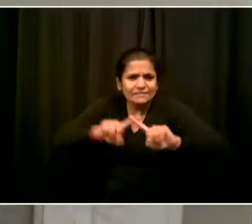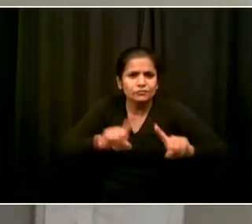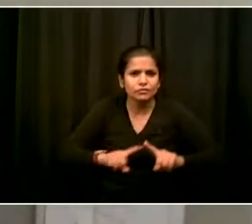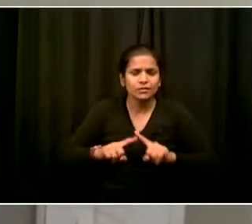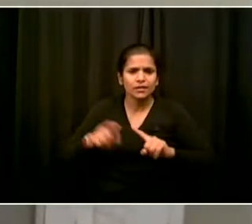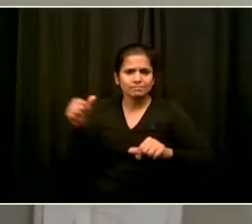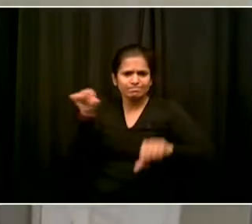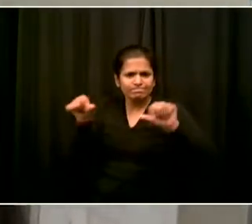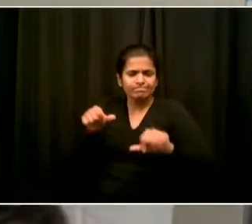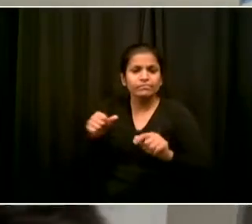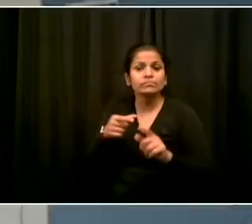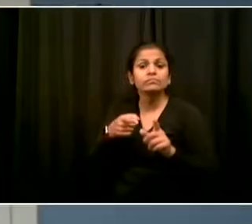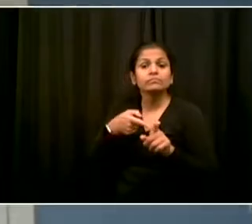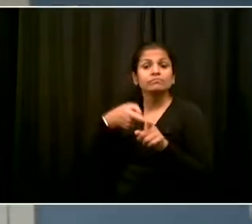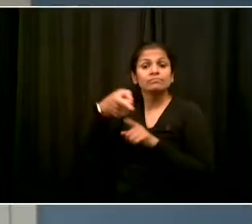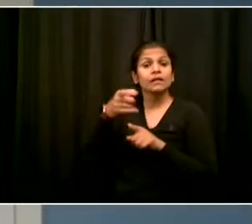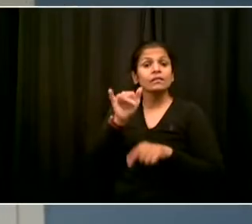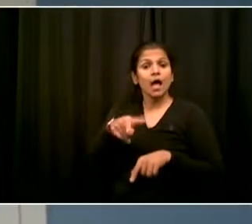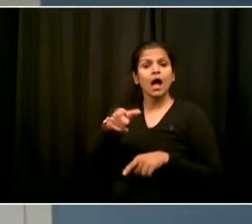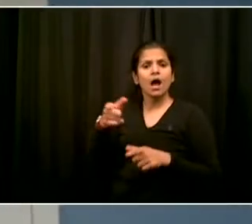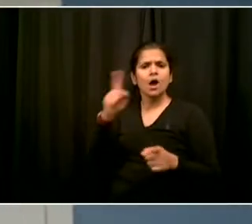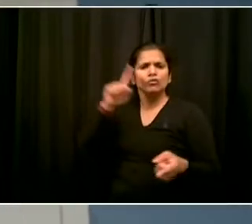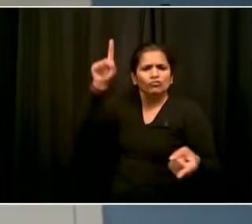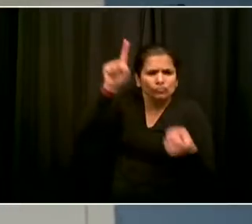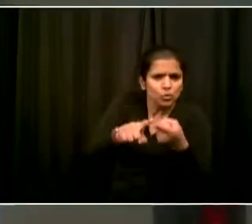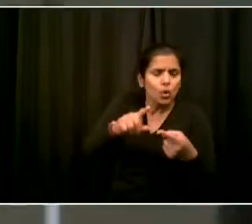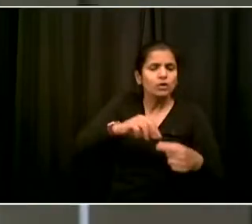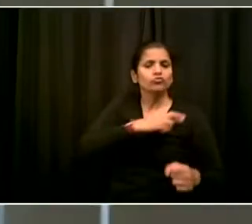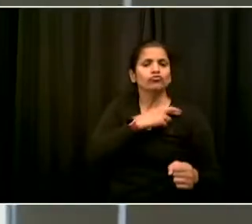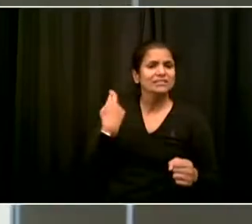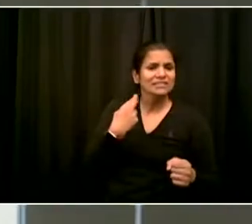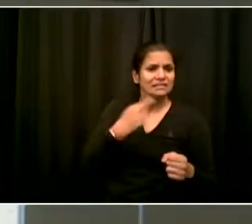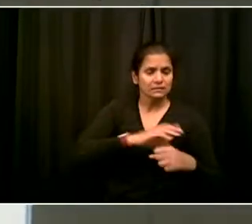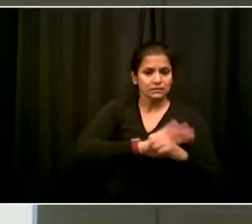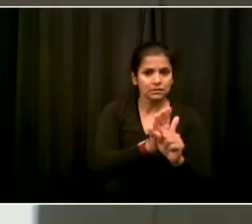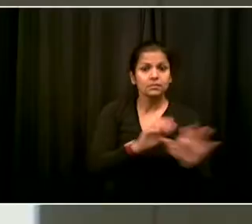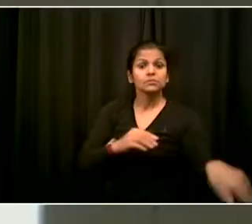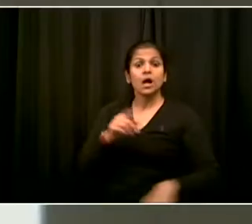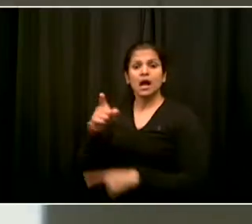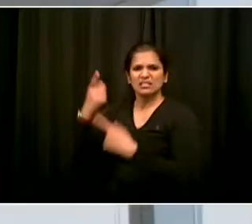NOT. IT RUNS IN THIS R RMOOMOO BECAUF